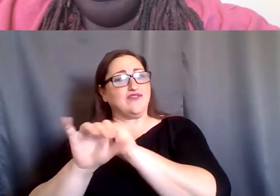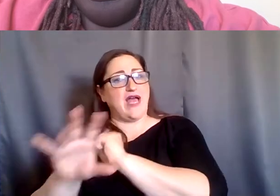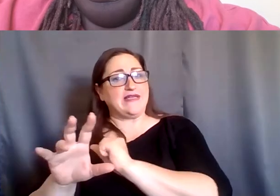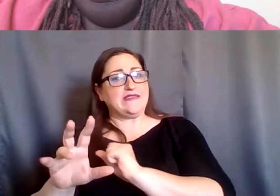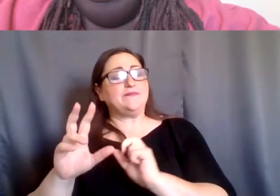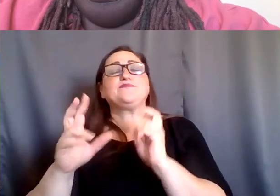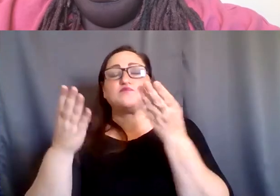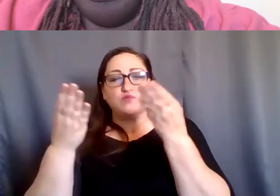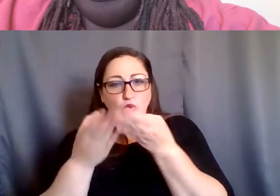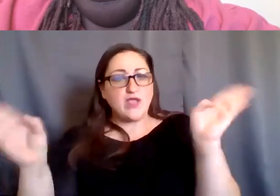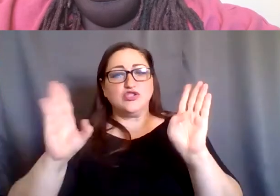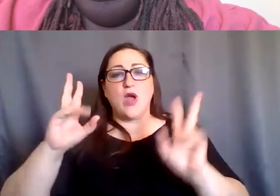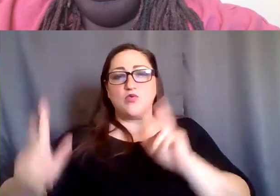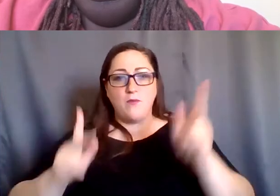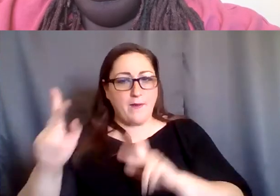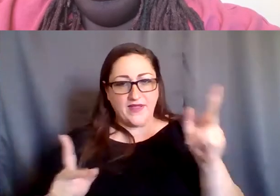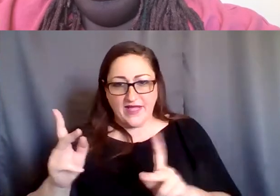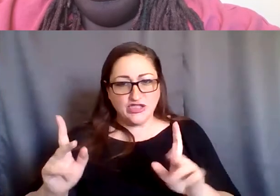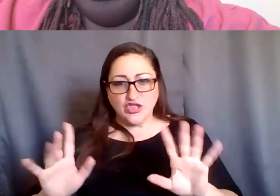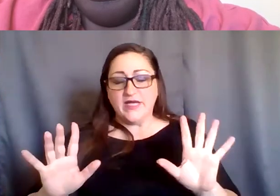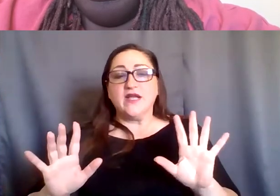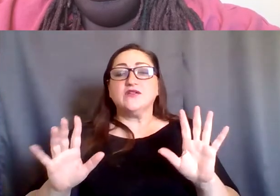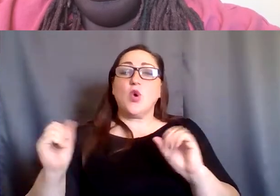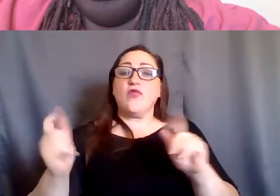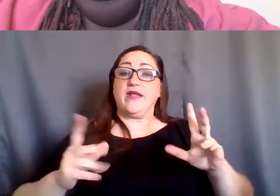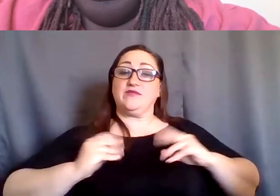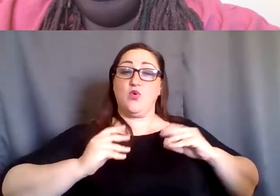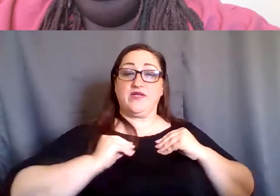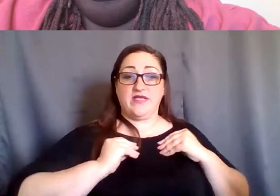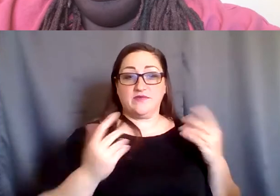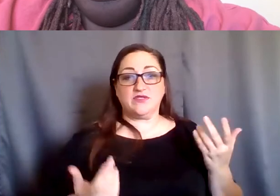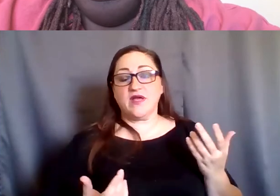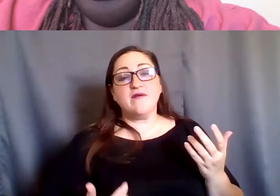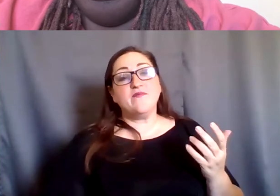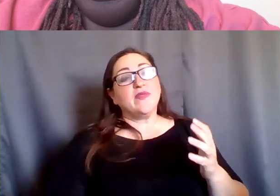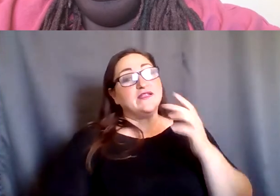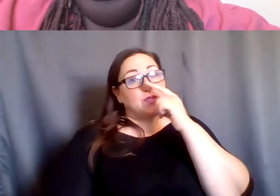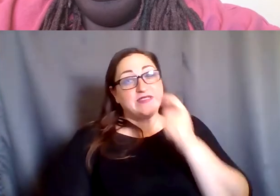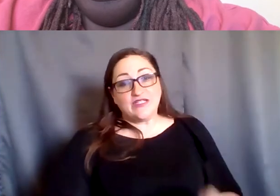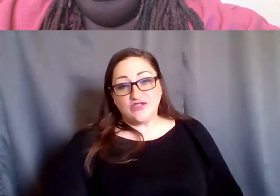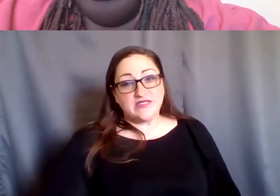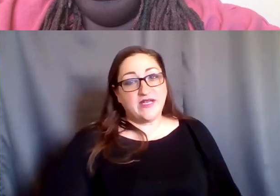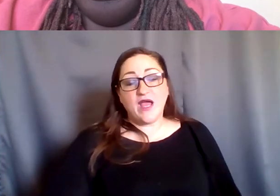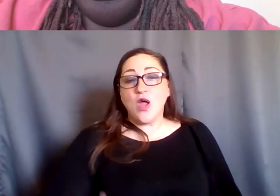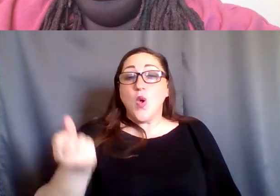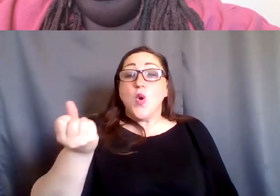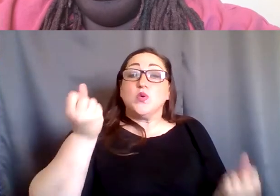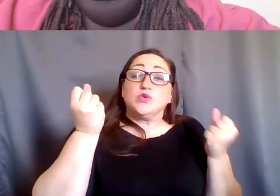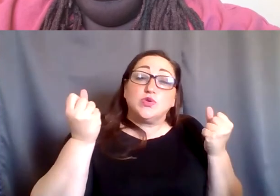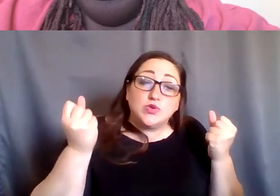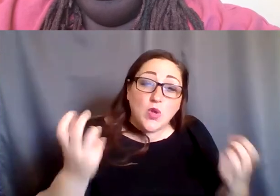I promise you, there’s so many people who don’t identify as a person with a disability who can’t read the tiny print on some of those ballots. It does benefit everyone.